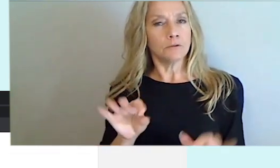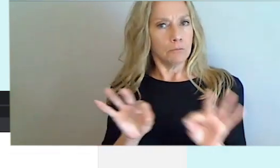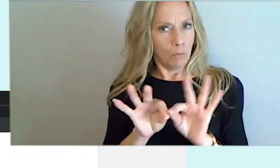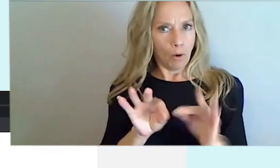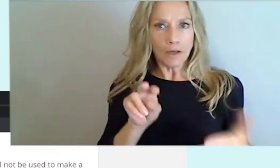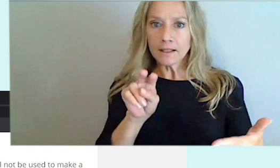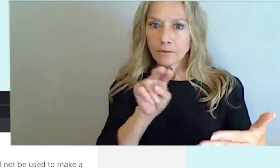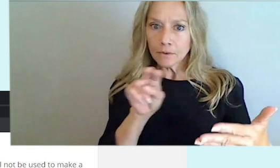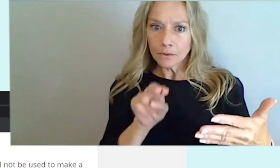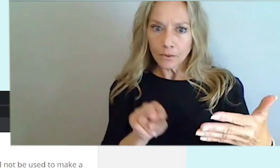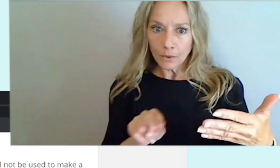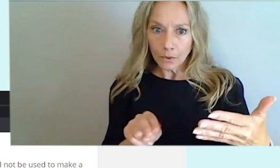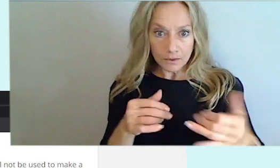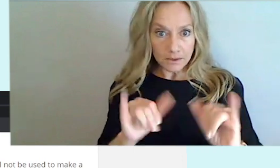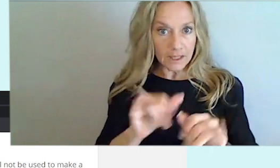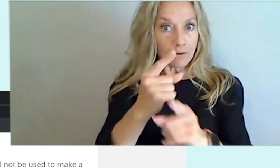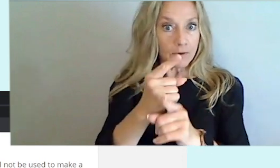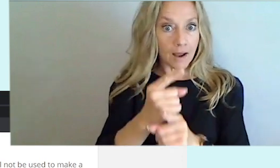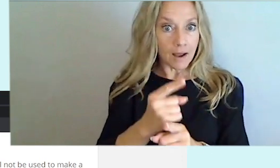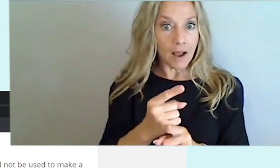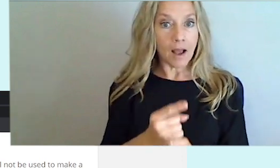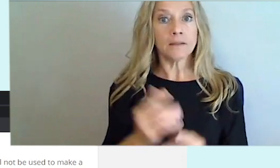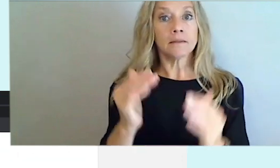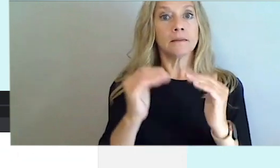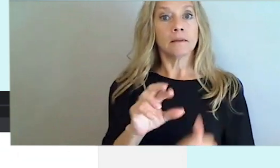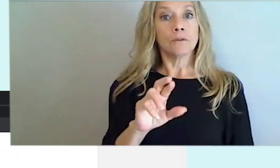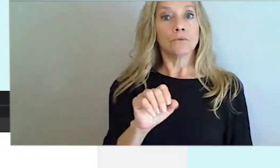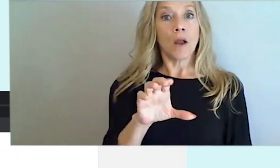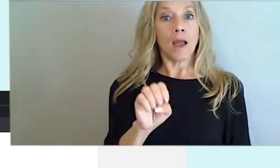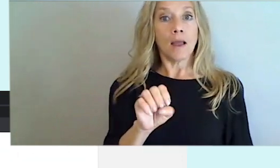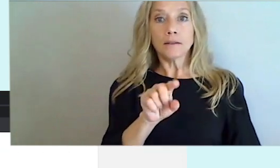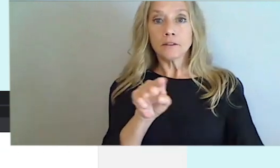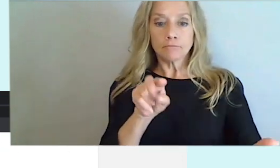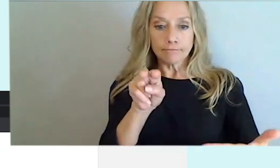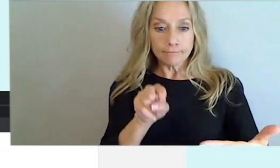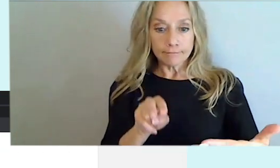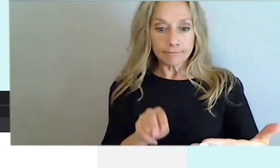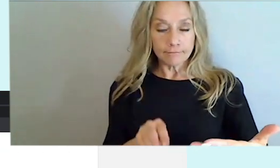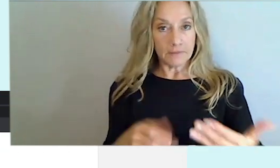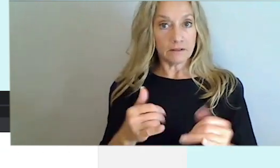In the Race section, review the information on file and make sure it is still correct.